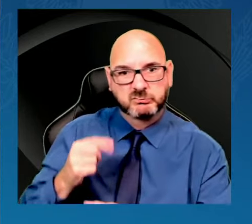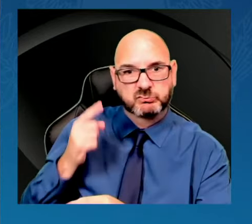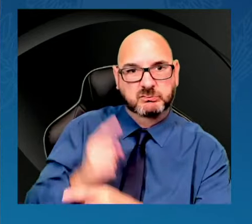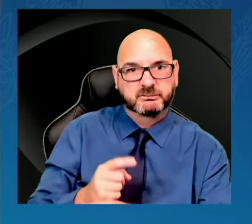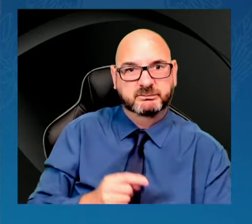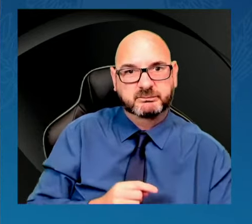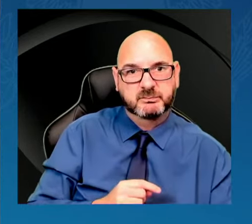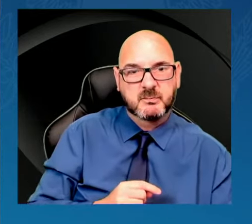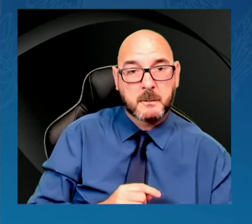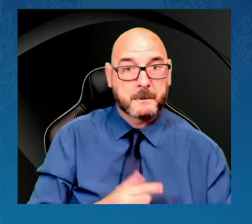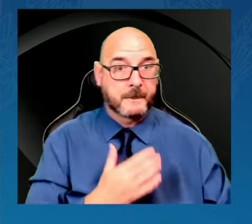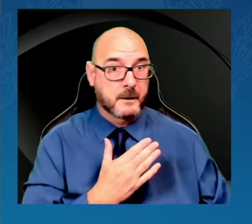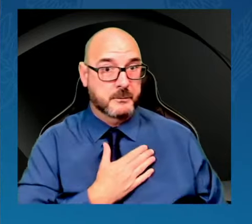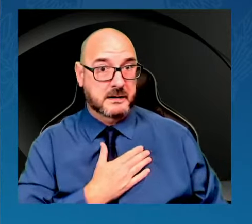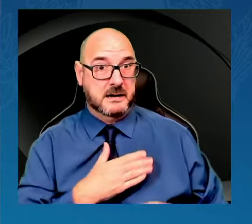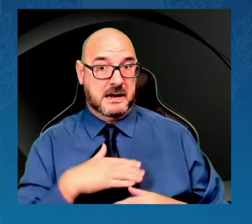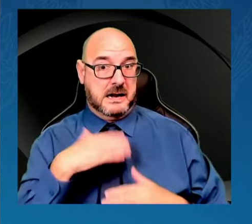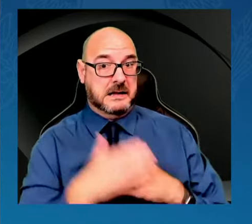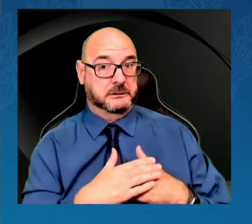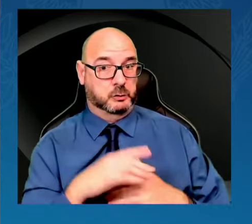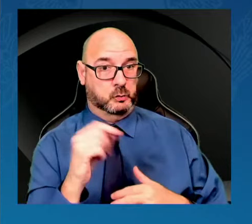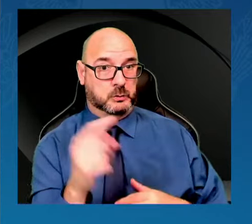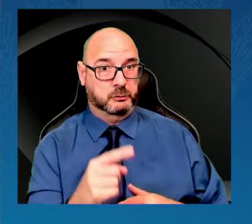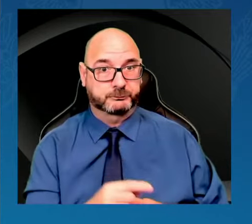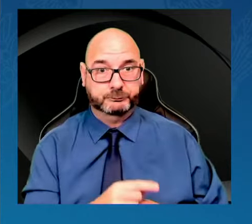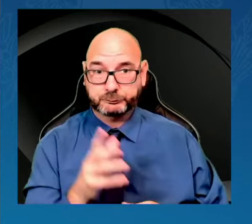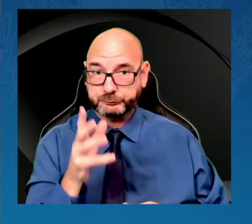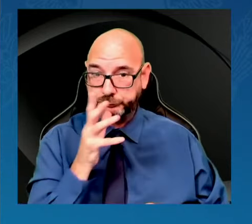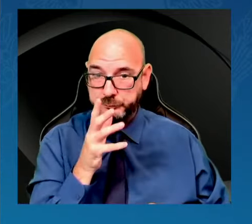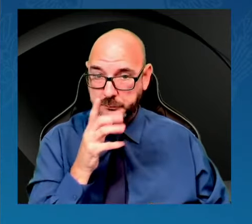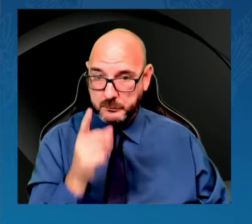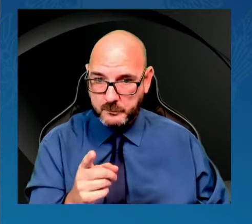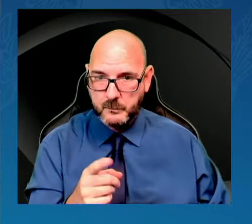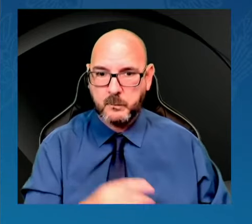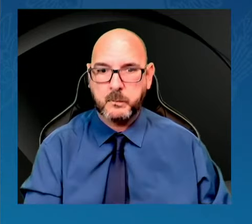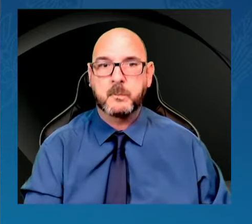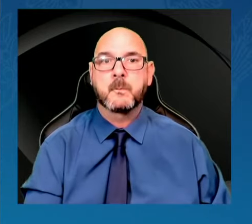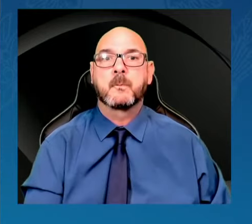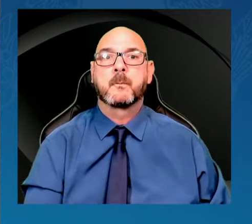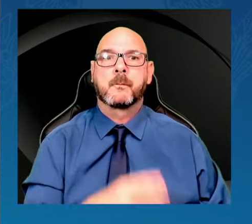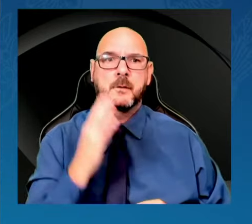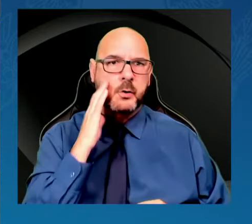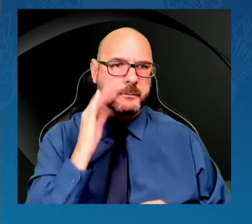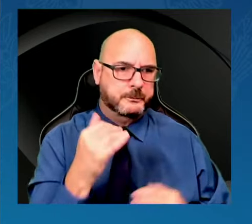As a mom -- and I know there's a lot of moms in the room today. Can I actually get a show of hands for all the moms that are here?